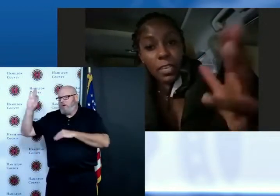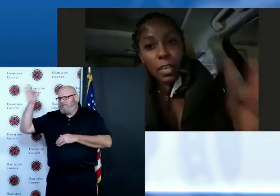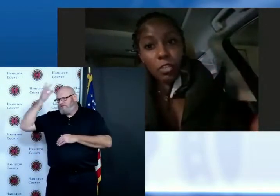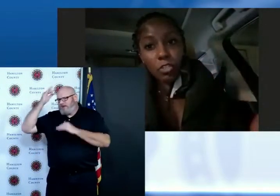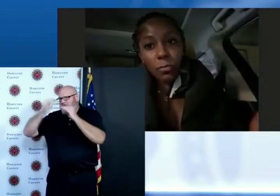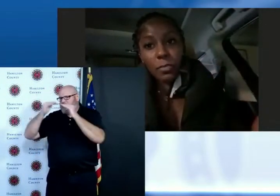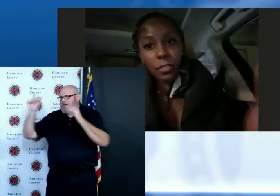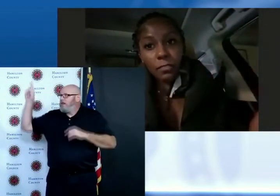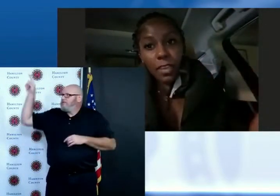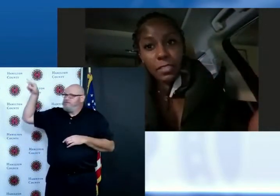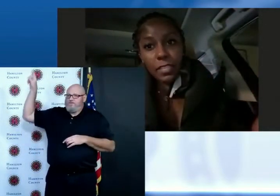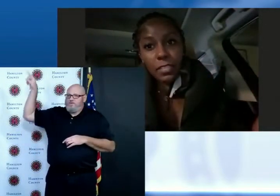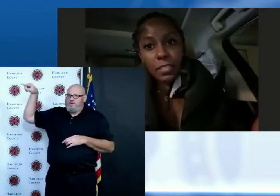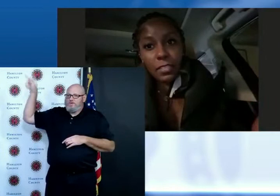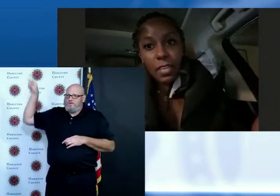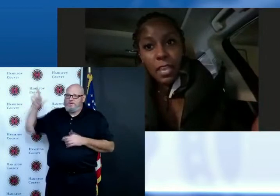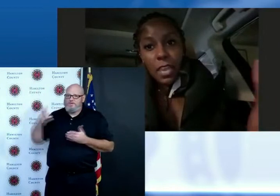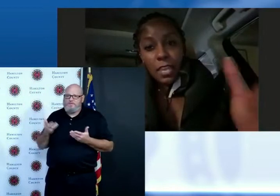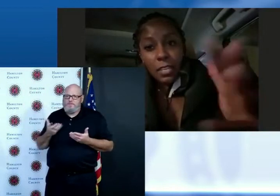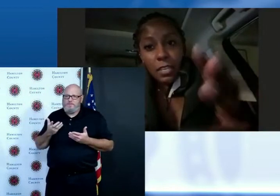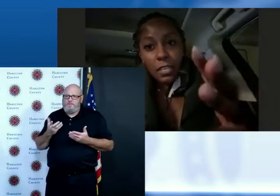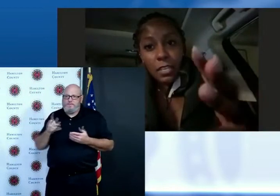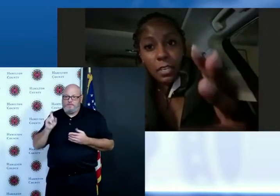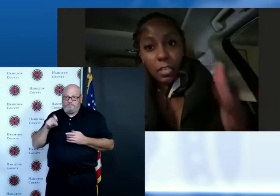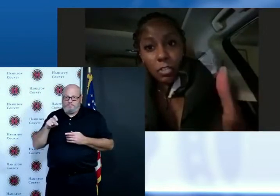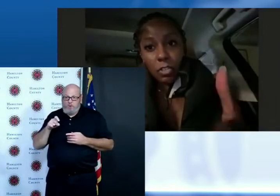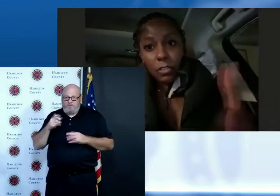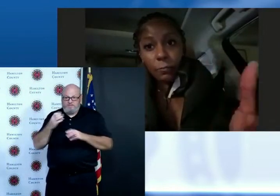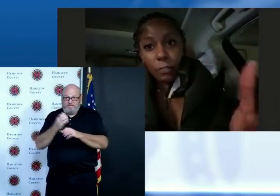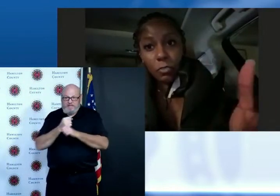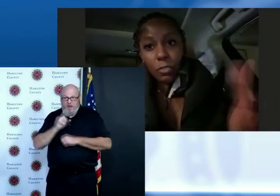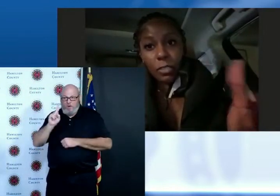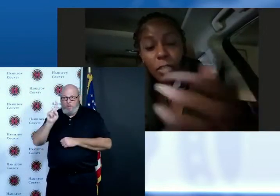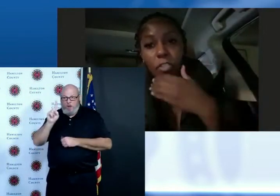a hundred million vaccines in a hundred the first 100 days of that Administration